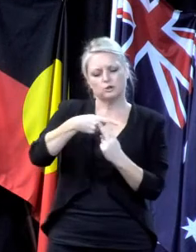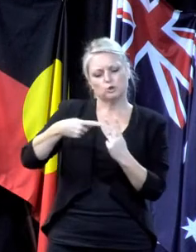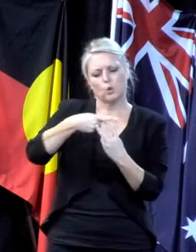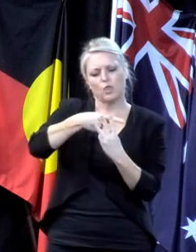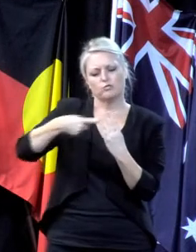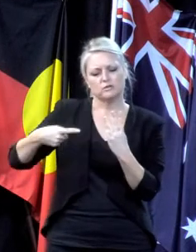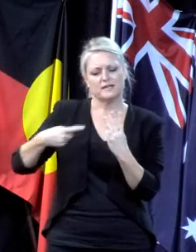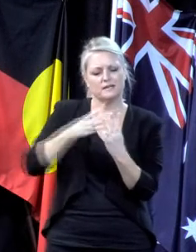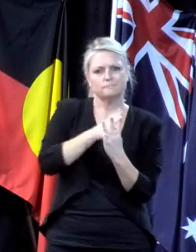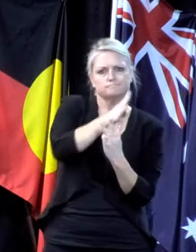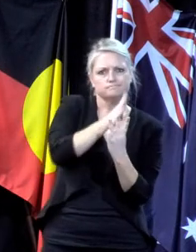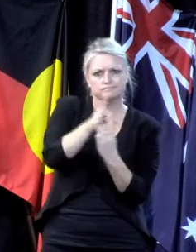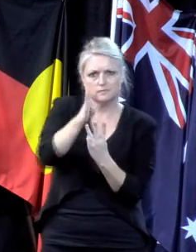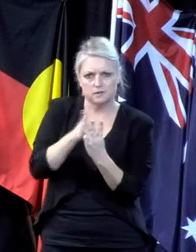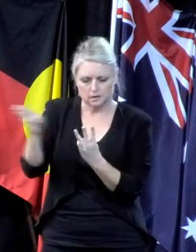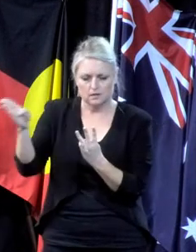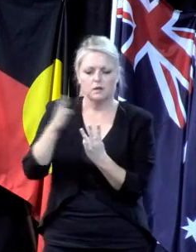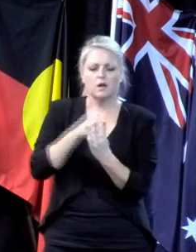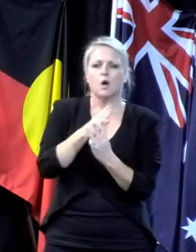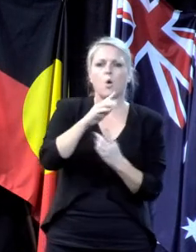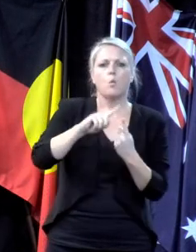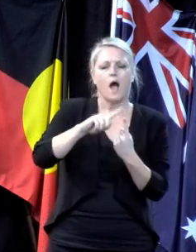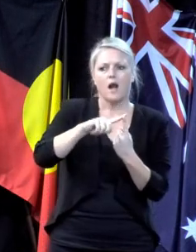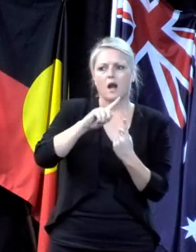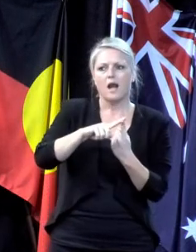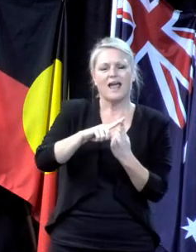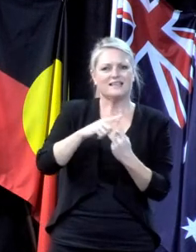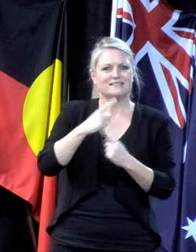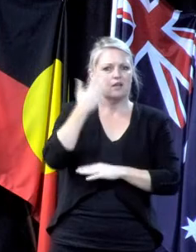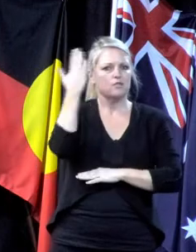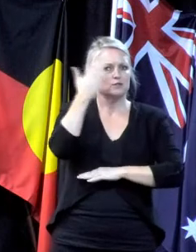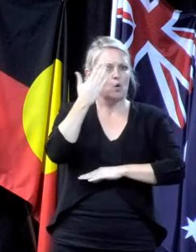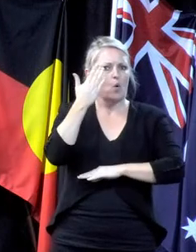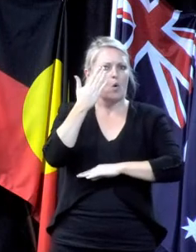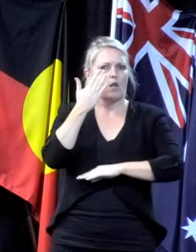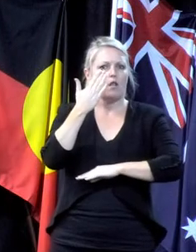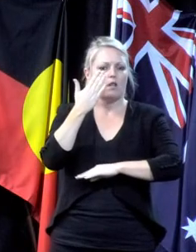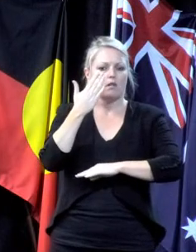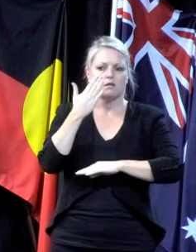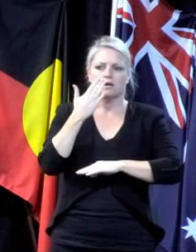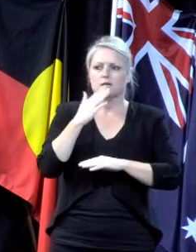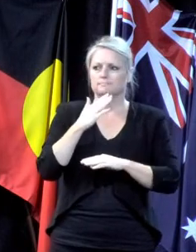and one would be from a school-based situation, and that may be through something using a checklist